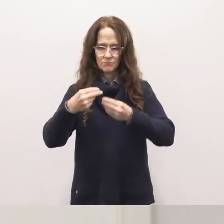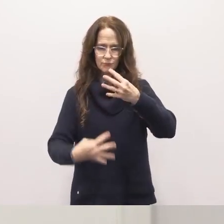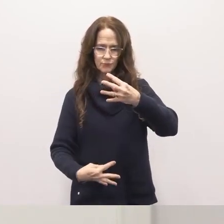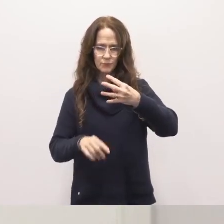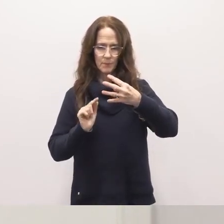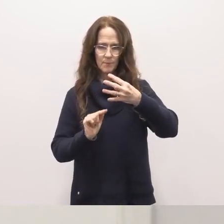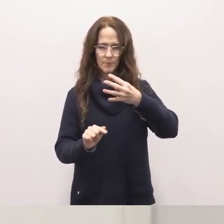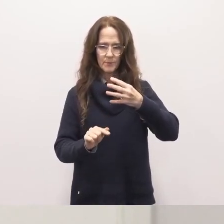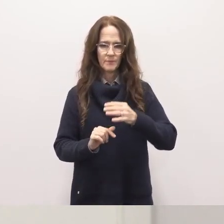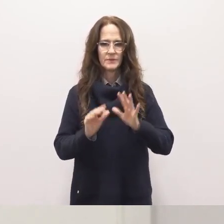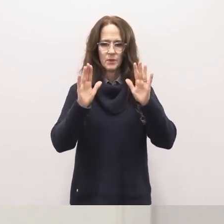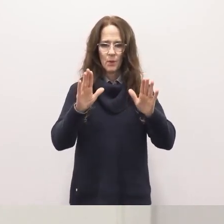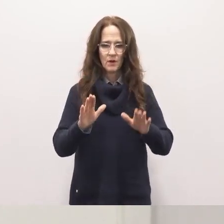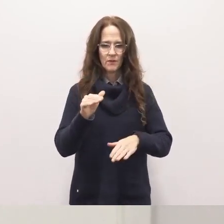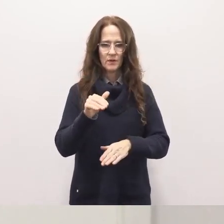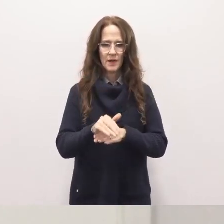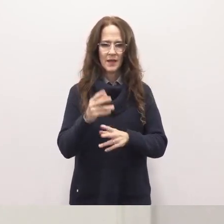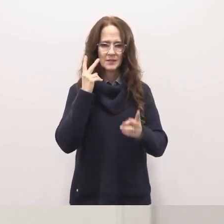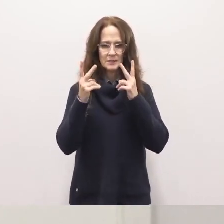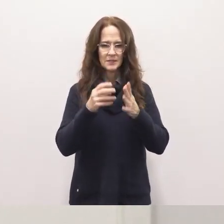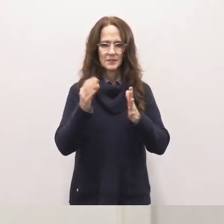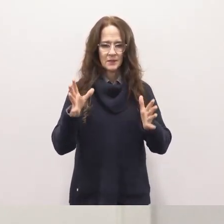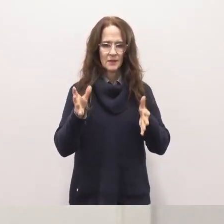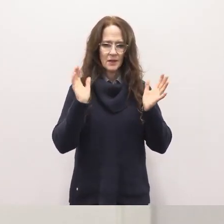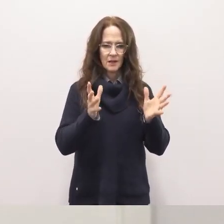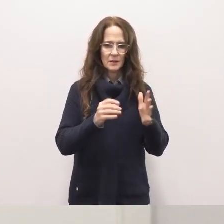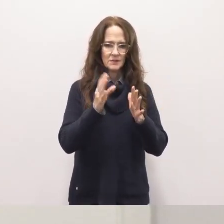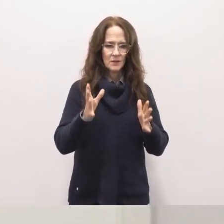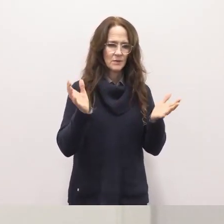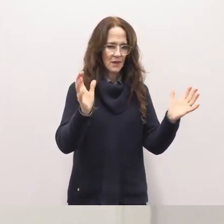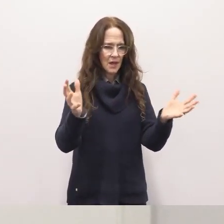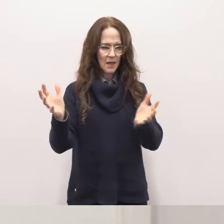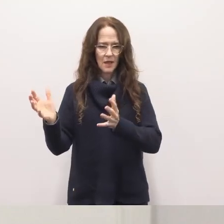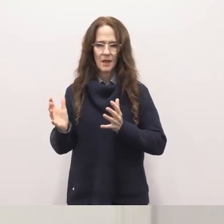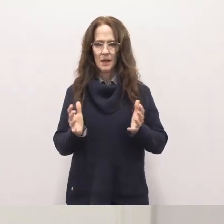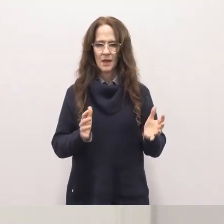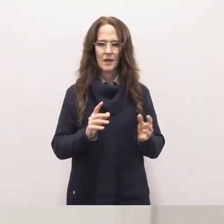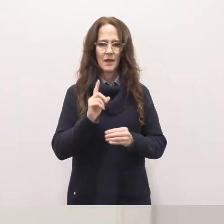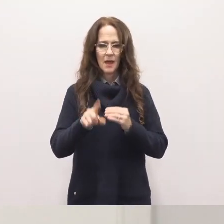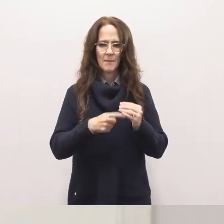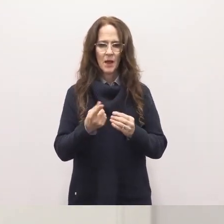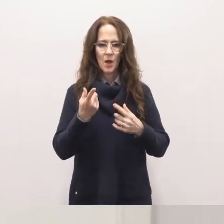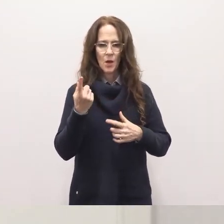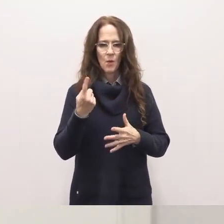It is a wonderful night to see students talking to students about what is available in their schools